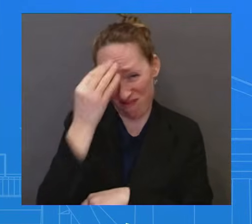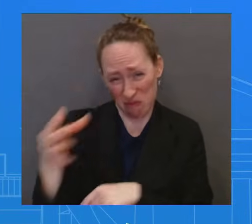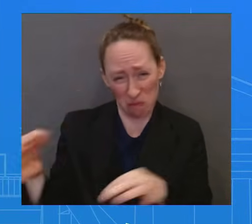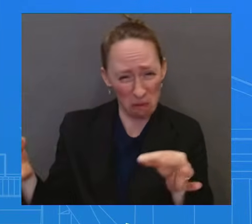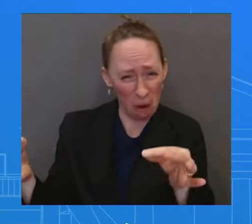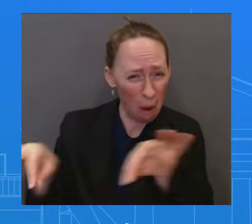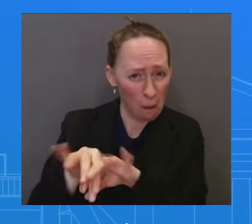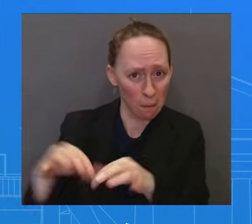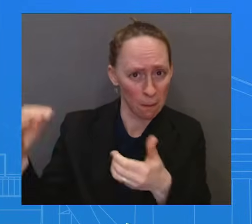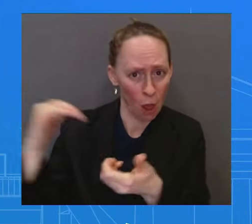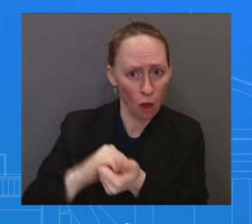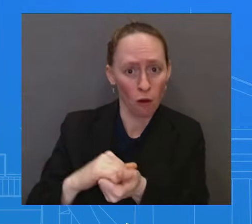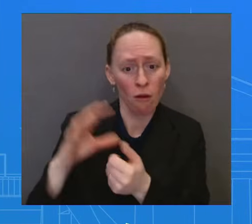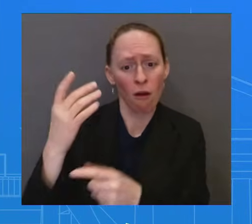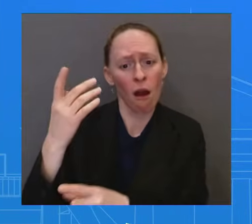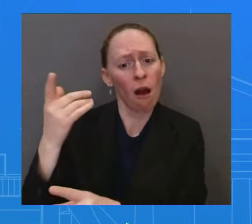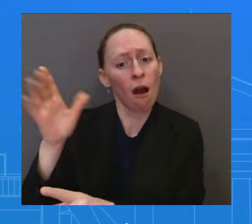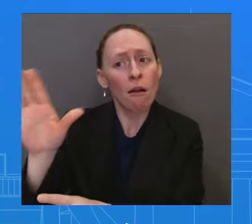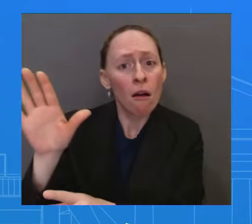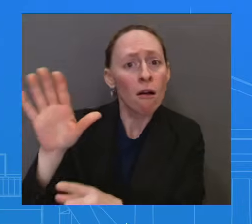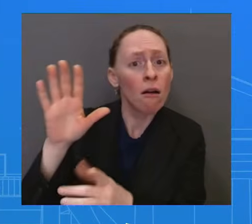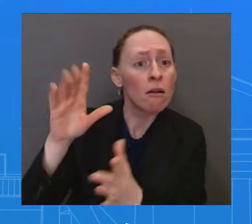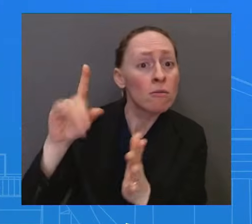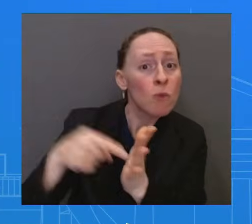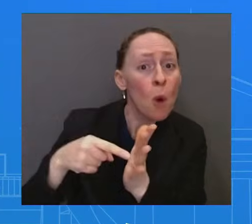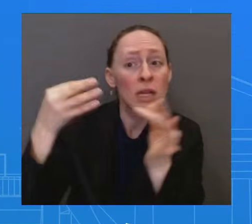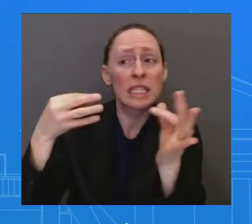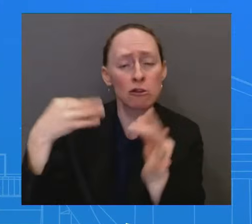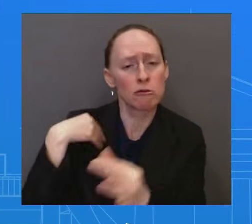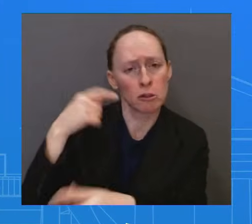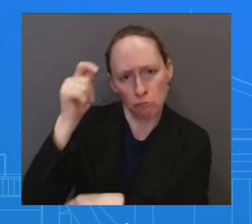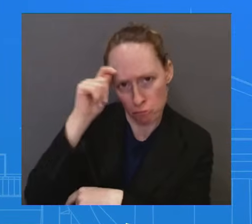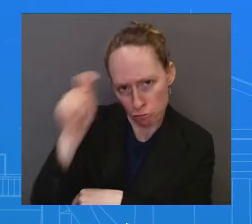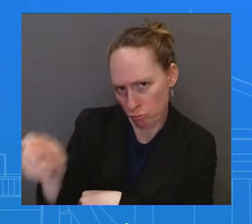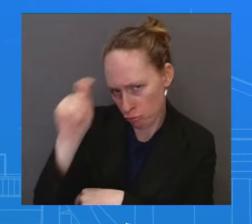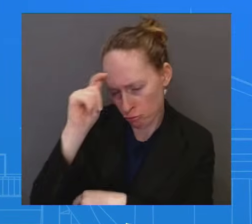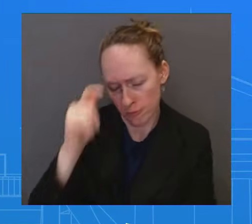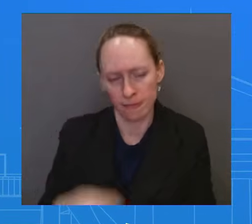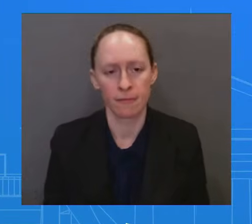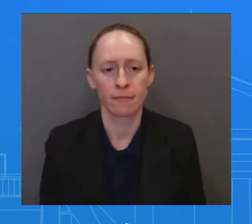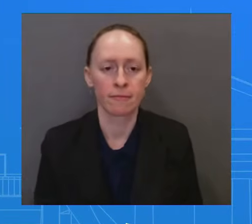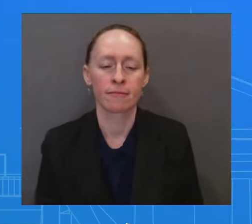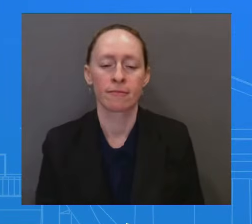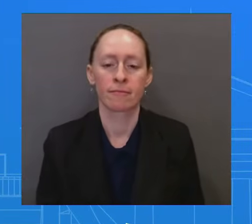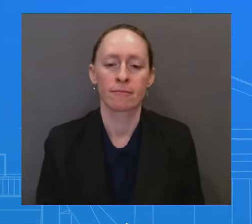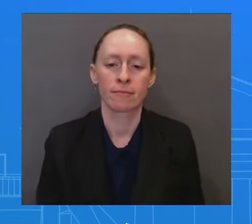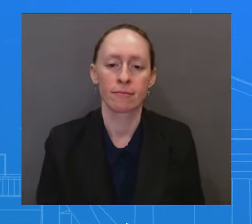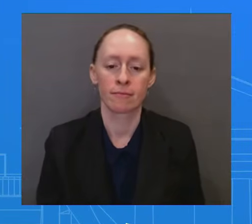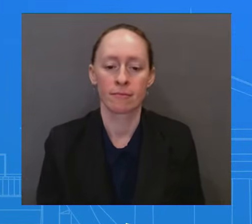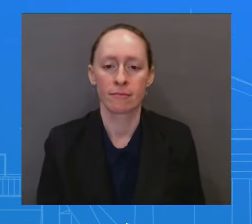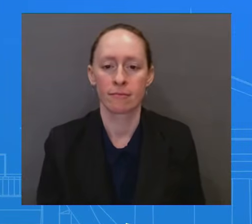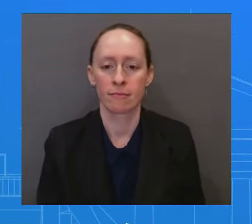The Press: So, on -- on Israel, I know you've said before many times that you're trying to push Israel to end this high-intensity effort.